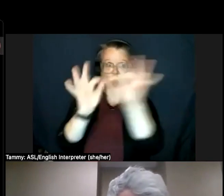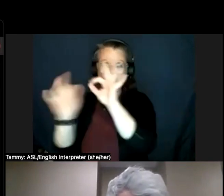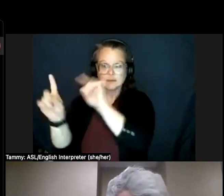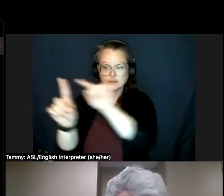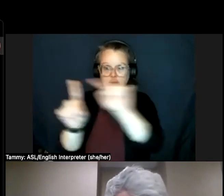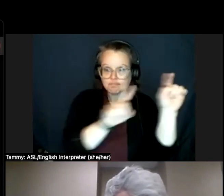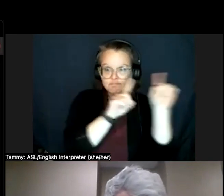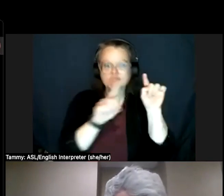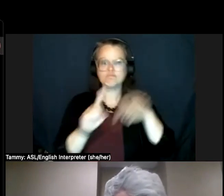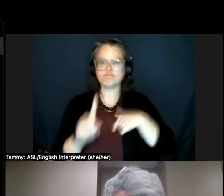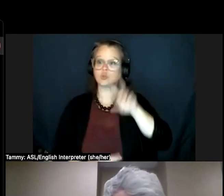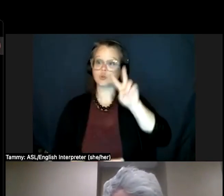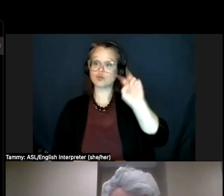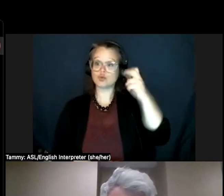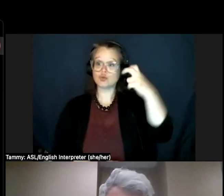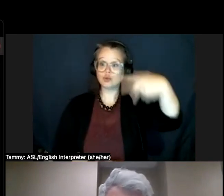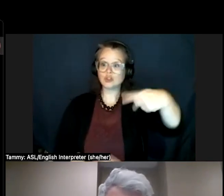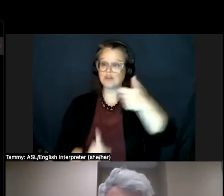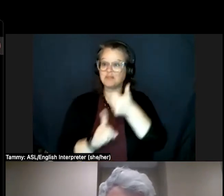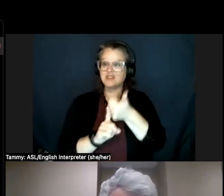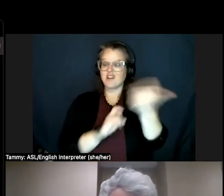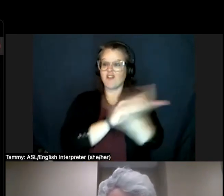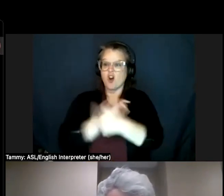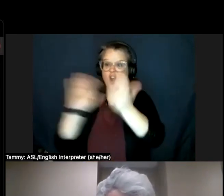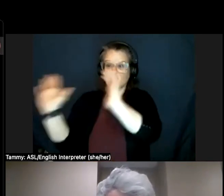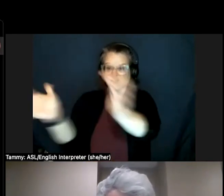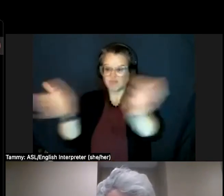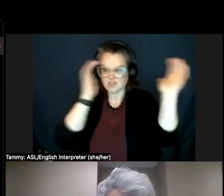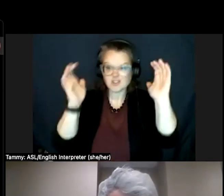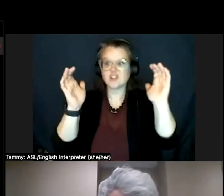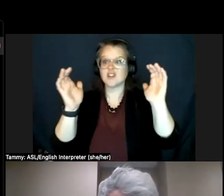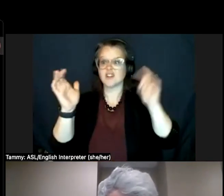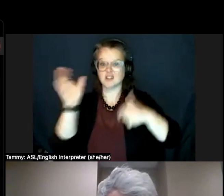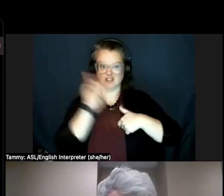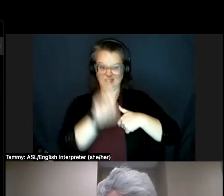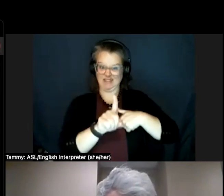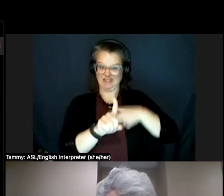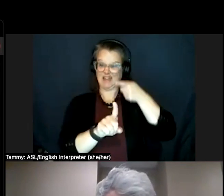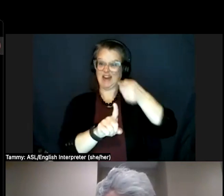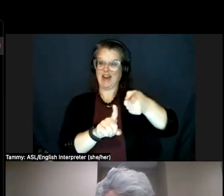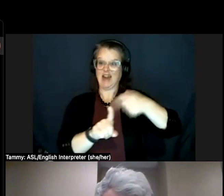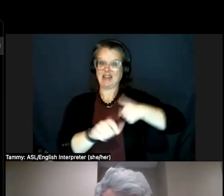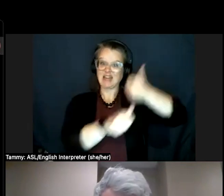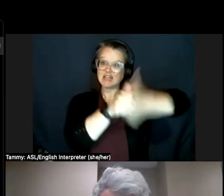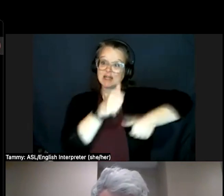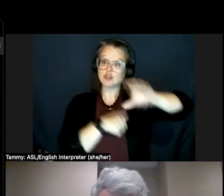it will look at that PO box rate. It'll go right to that house, right to that individual, right to